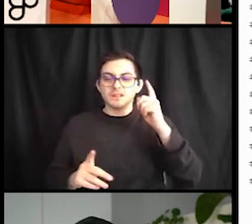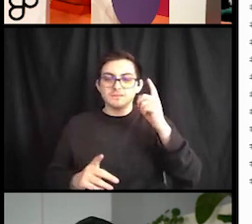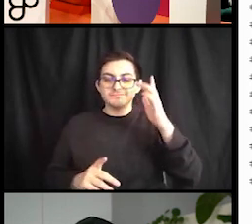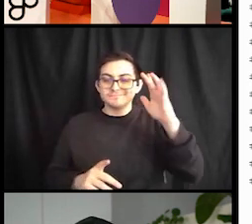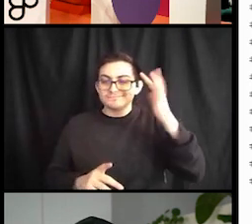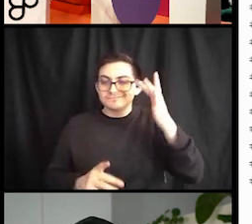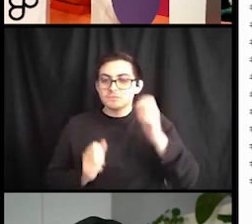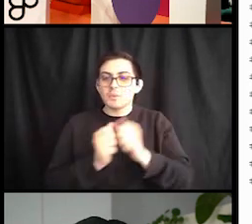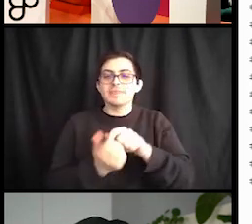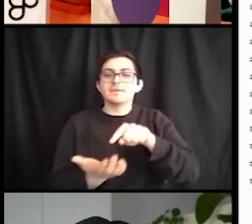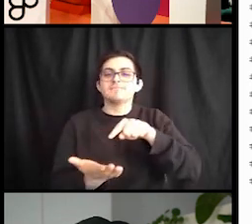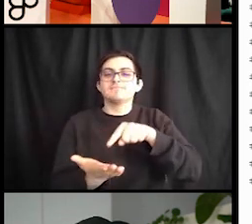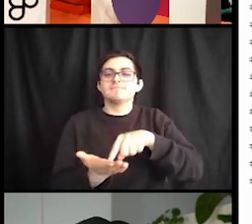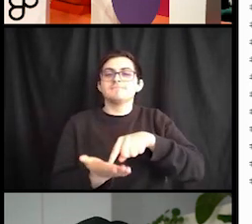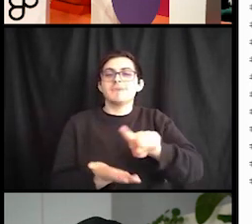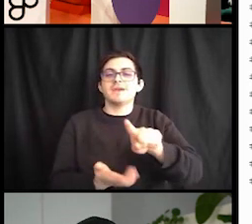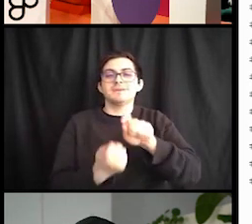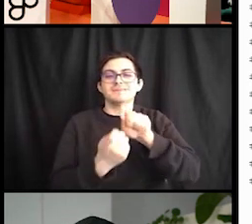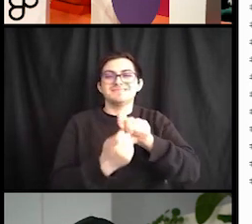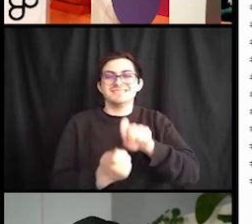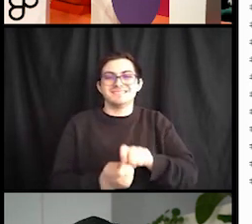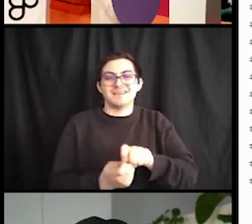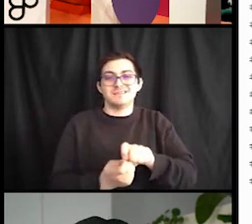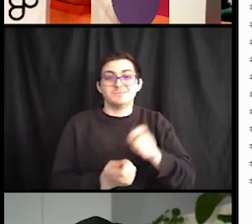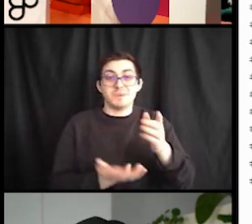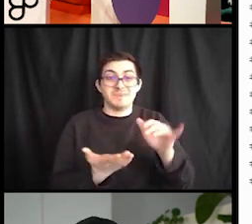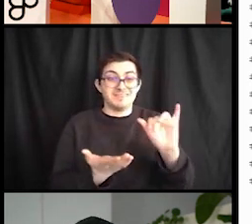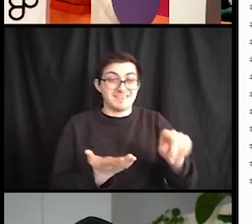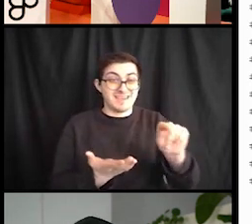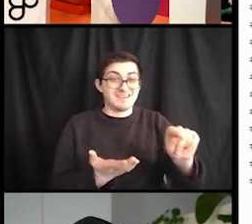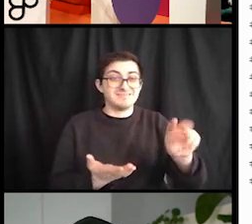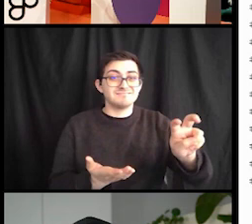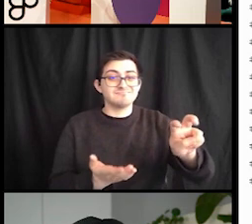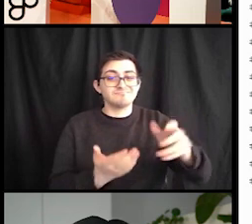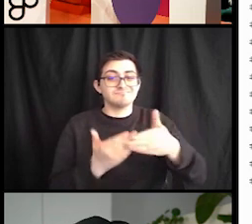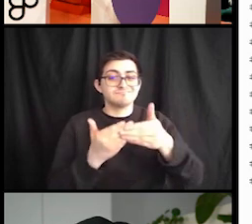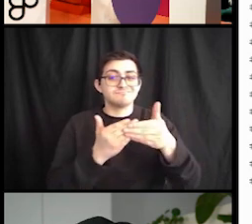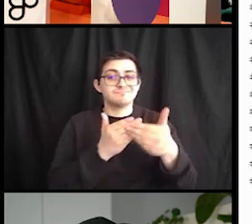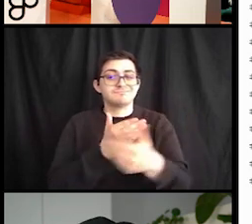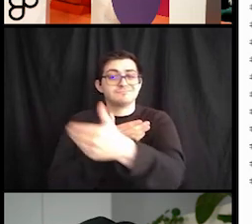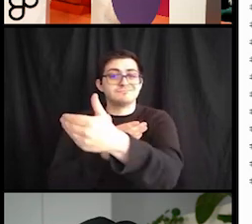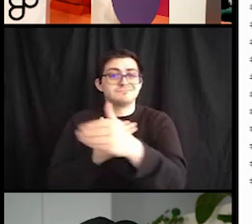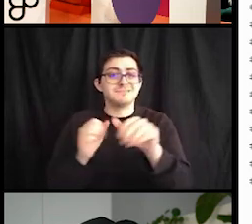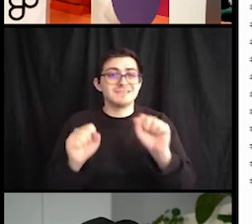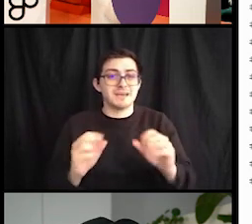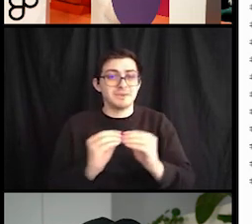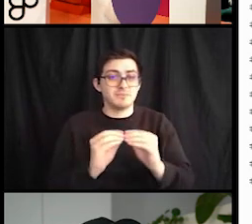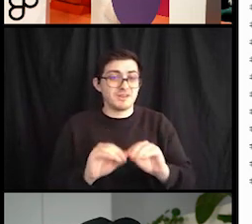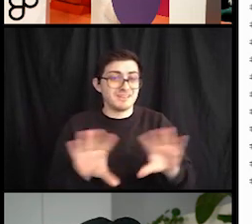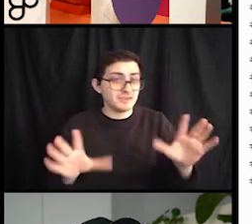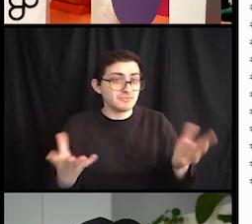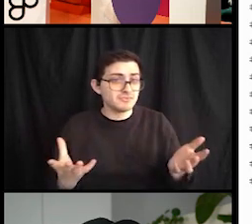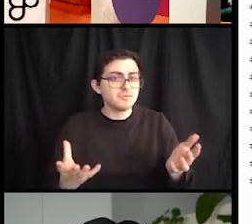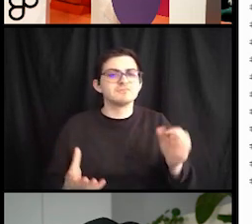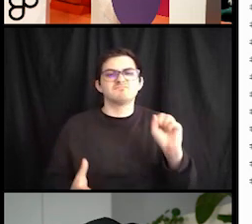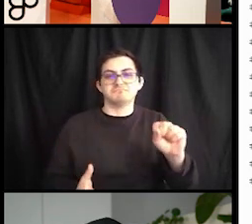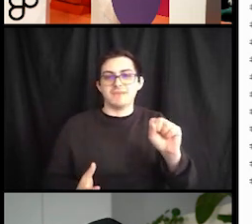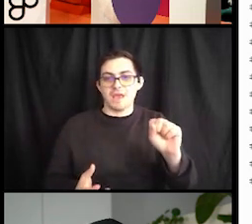and the move to the next step actions clearer. Yeah, yeah you're reading my mind. So if I'm zooming into this step here,